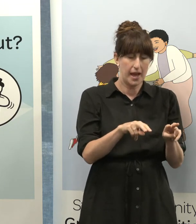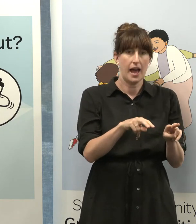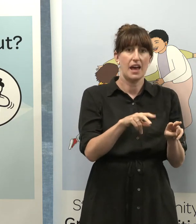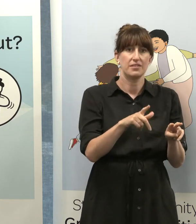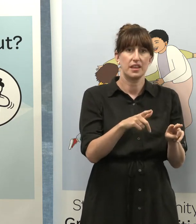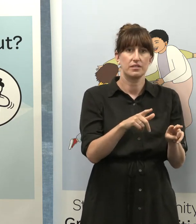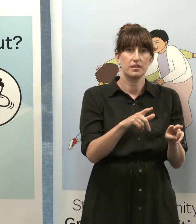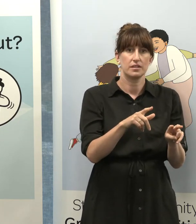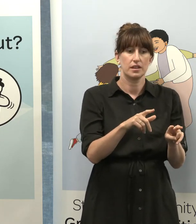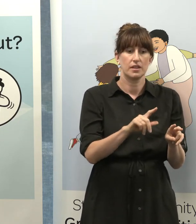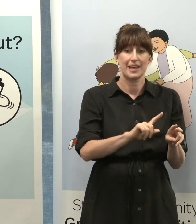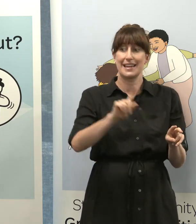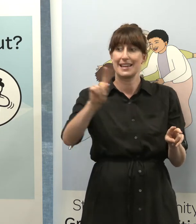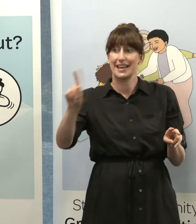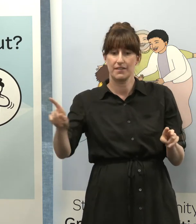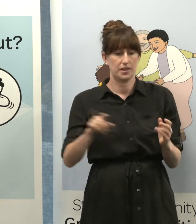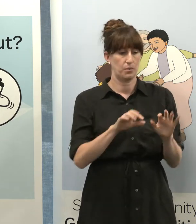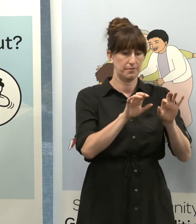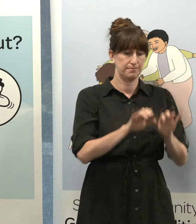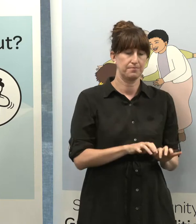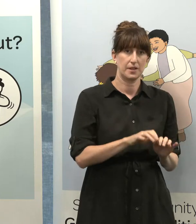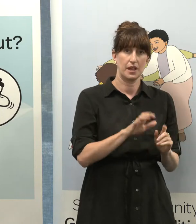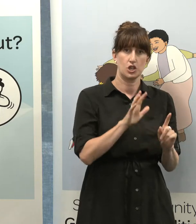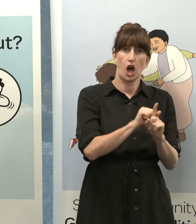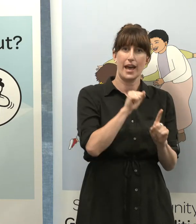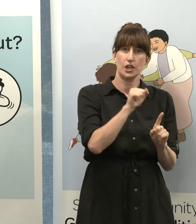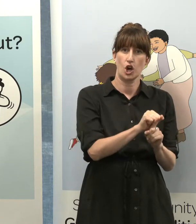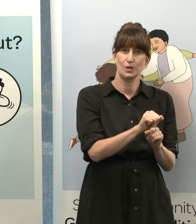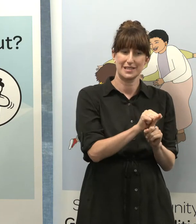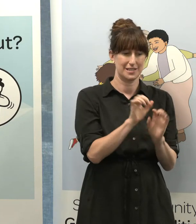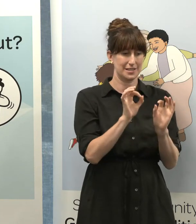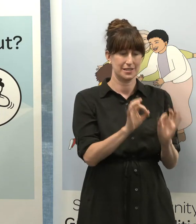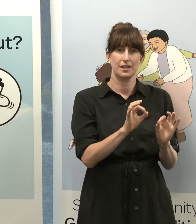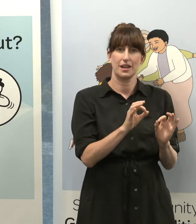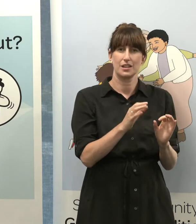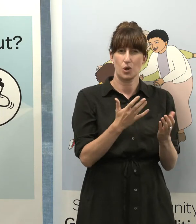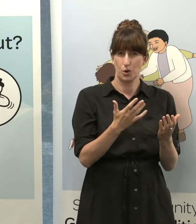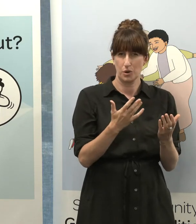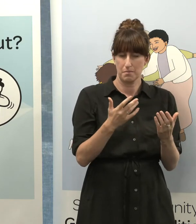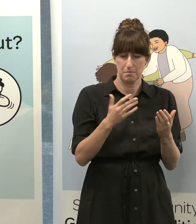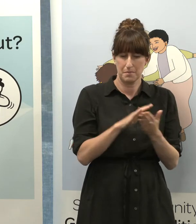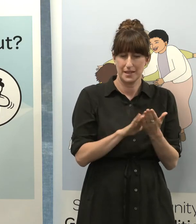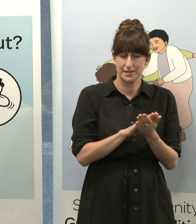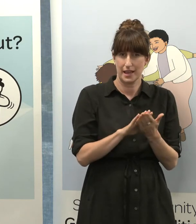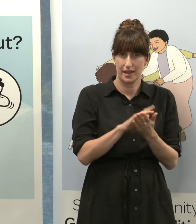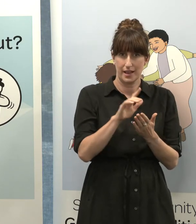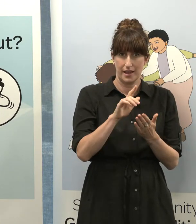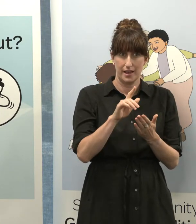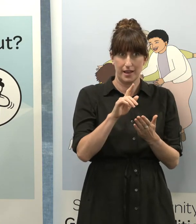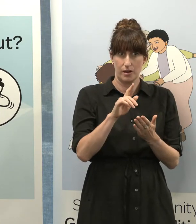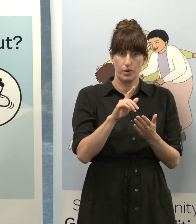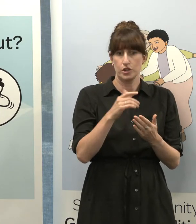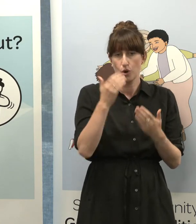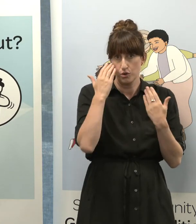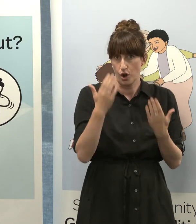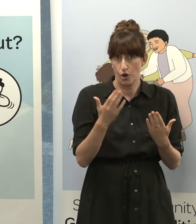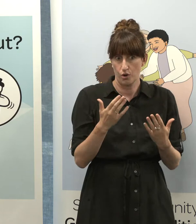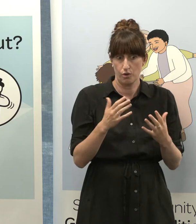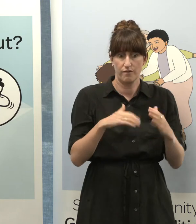discharged from hospital and it is a specialised process.